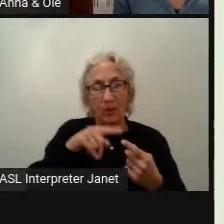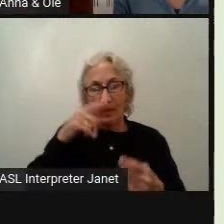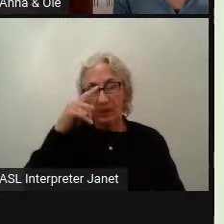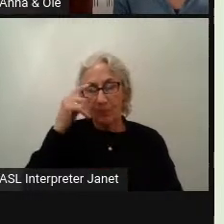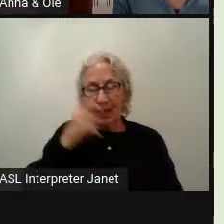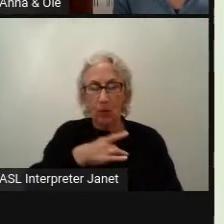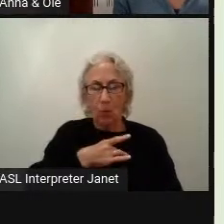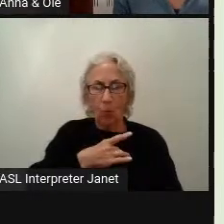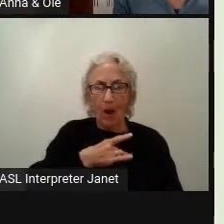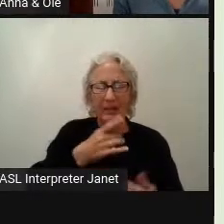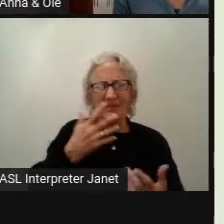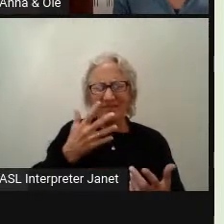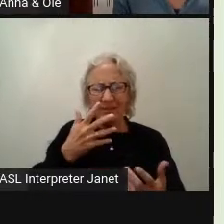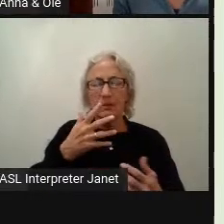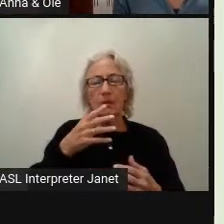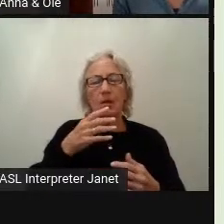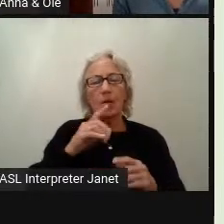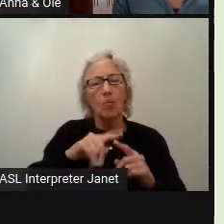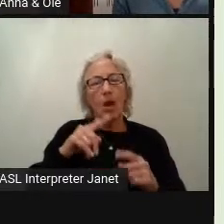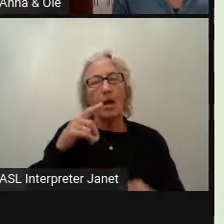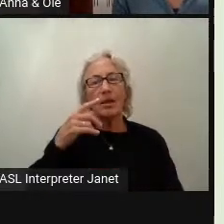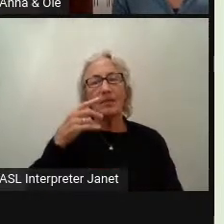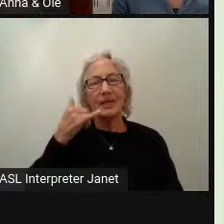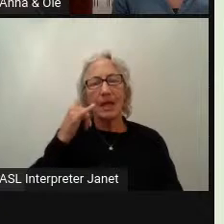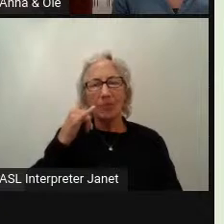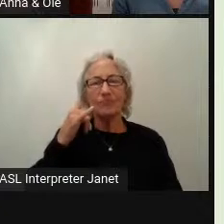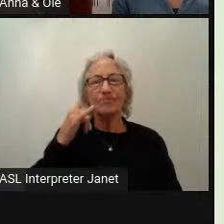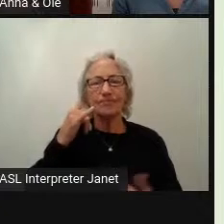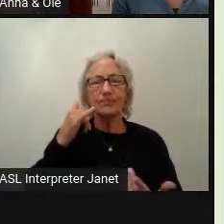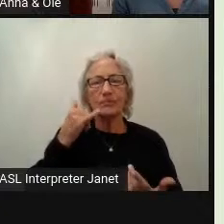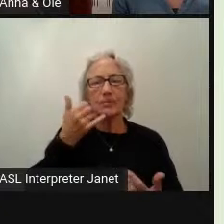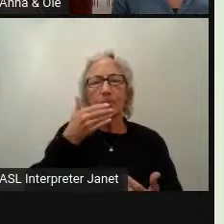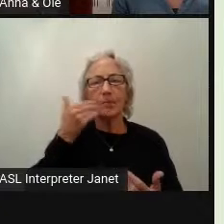color enhancements , not inverse colors but reversed colors I